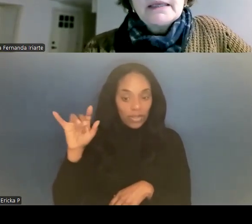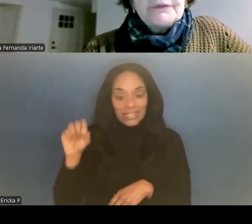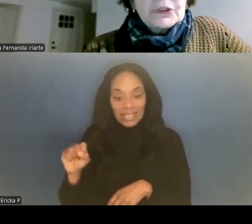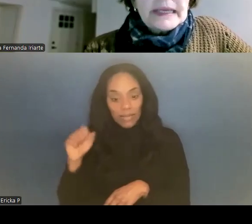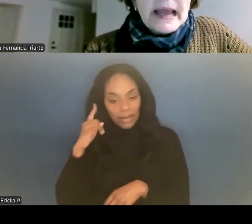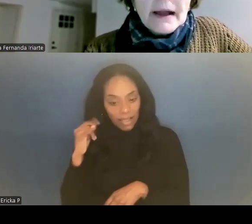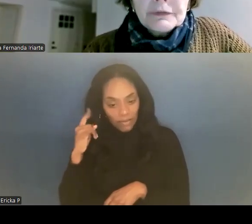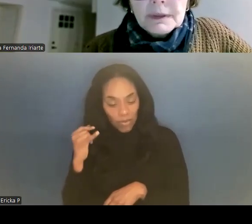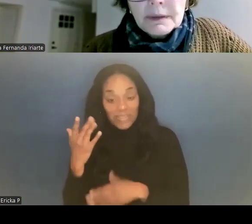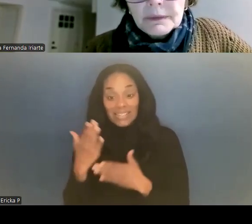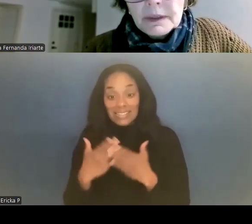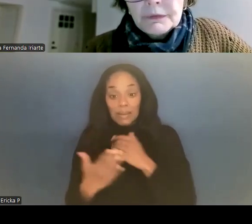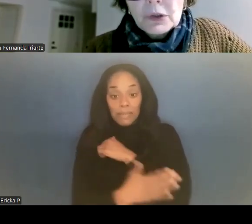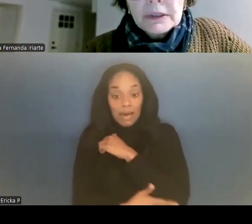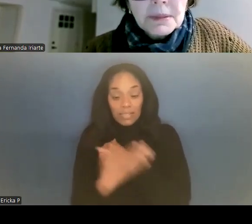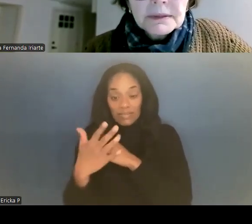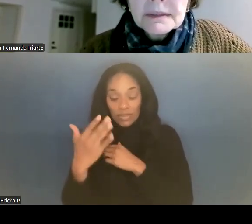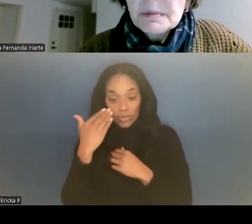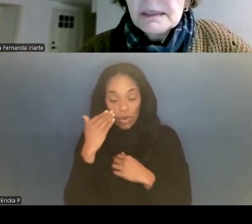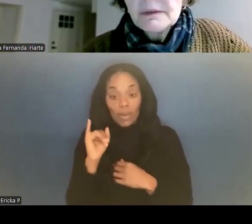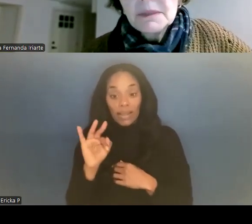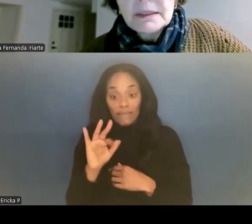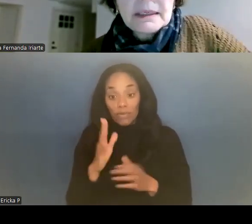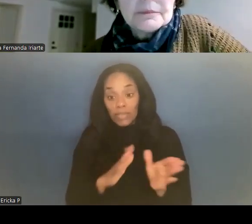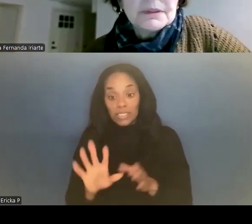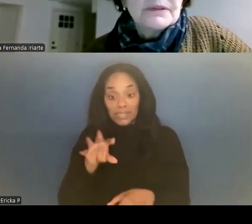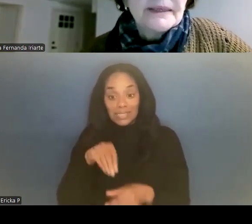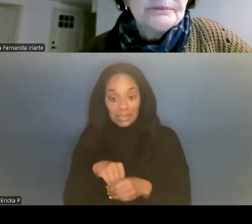If you're going to have, if you're going to participate in the Medi-Cal program,